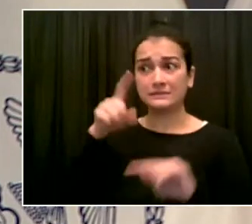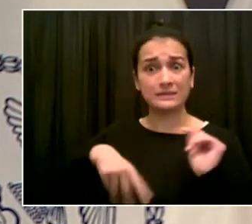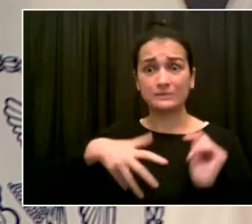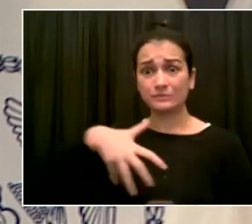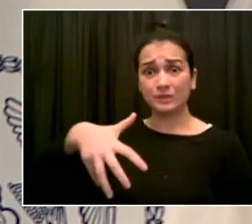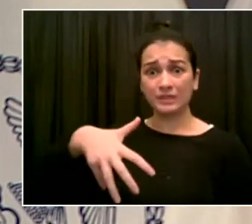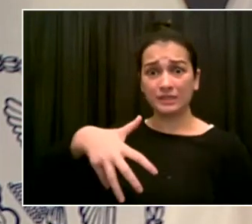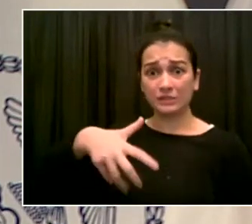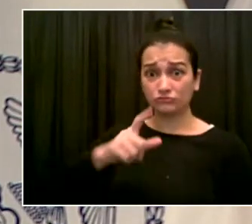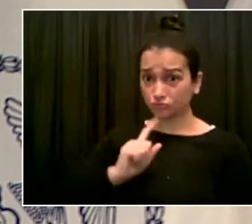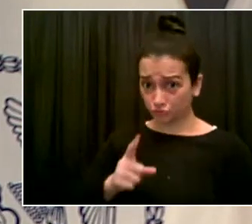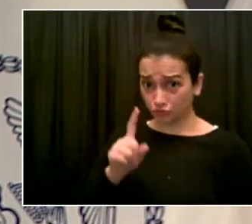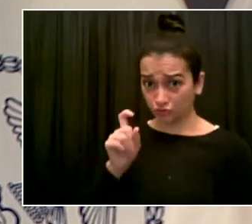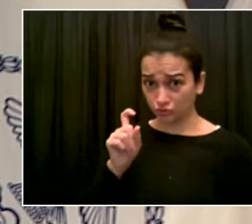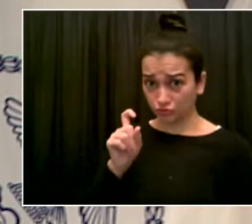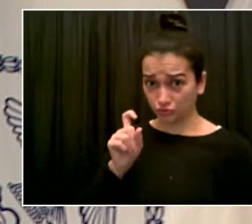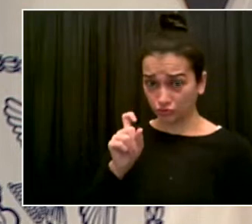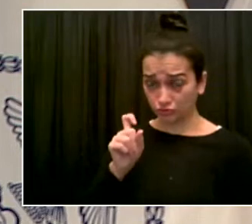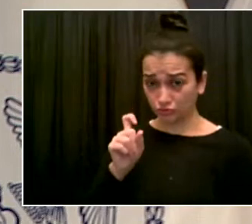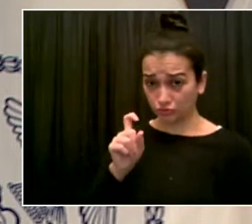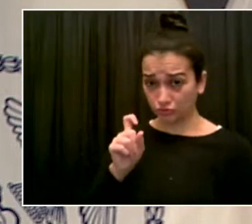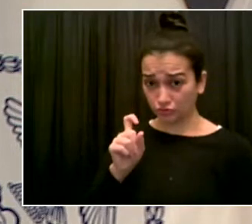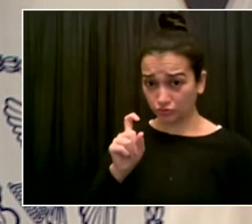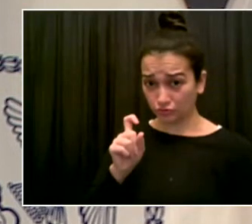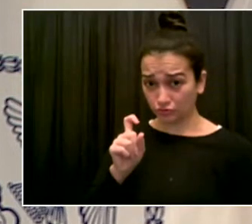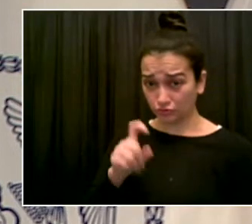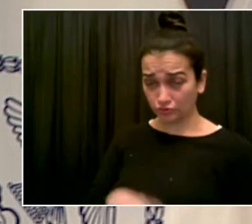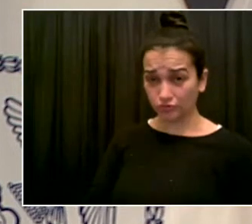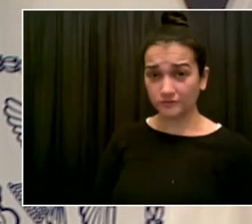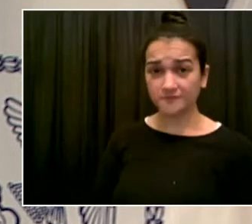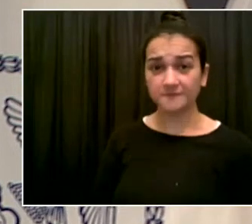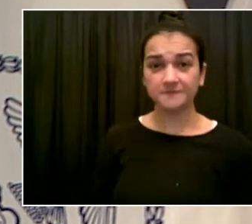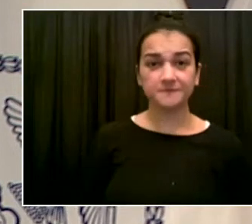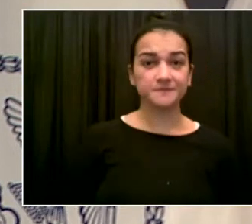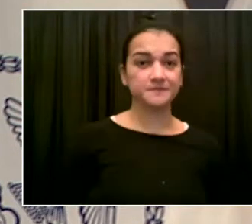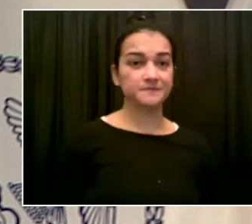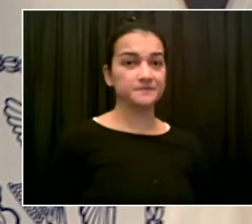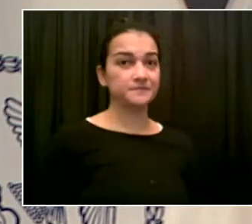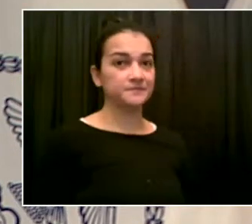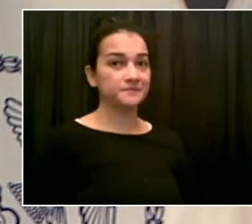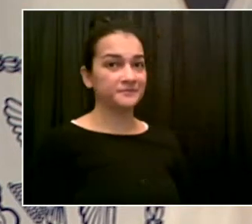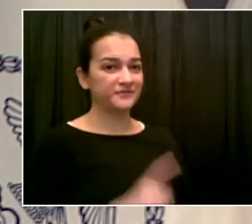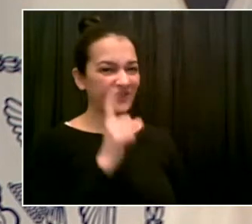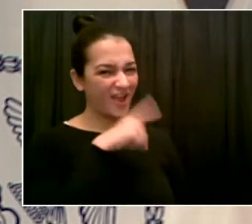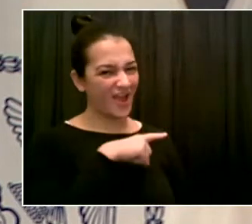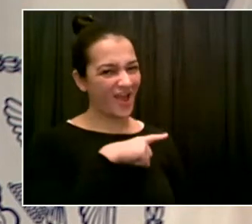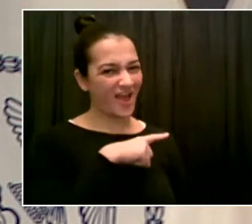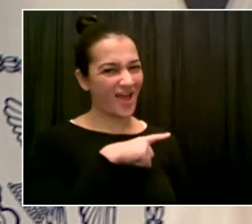I COULD BE IN FERTILE.